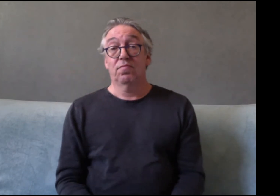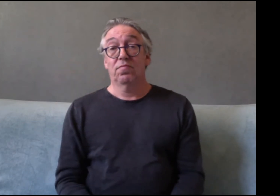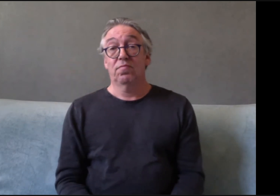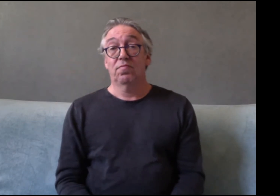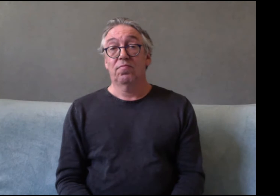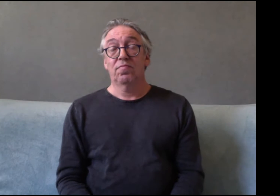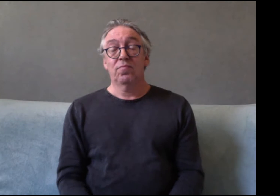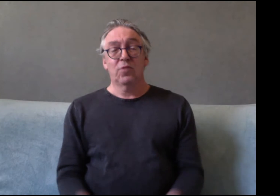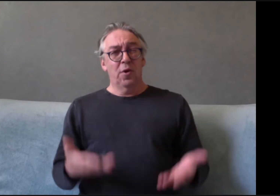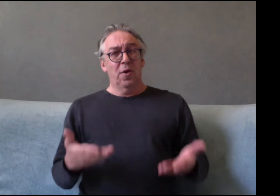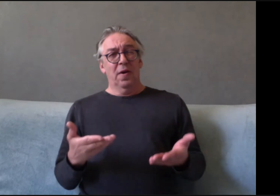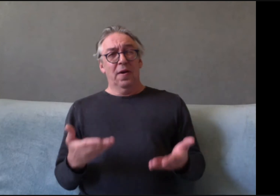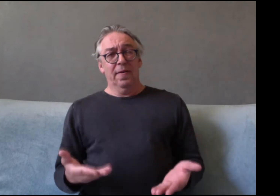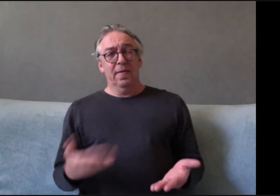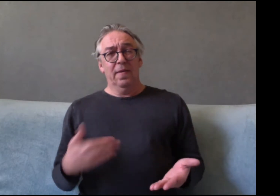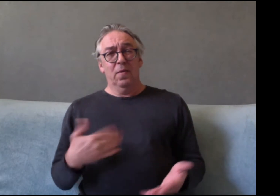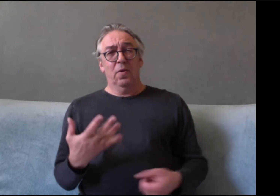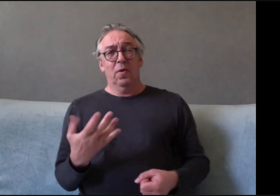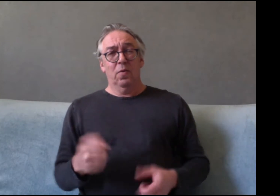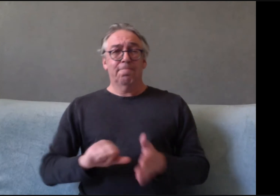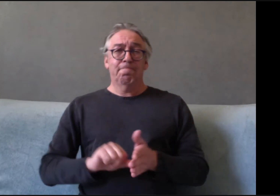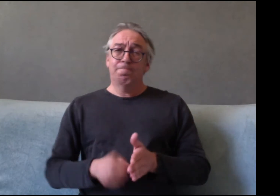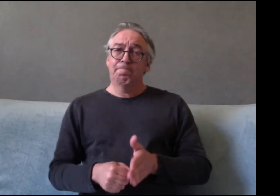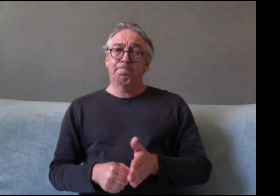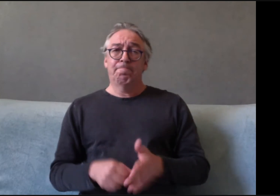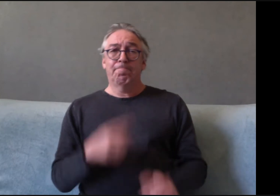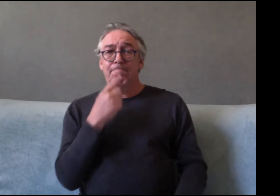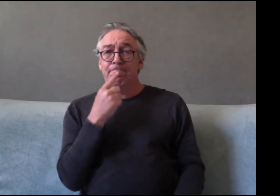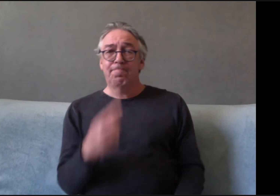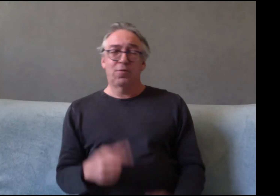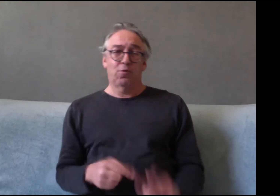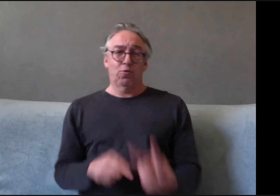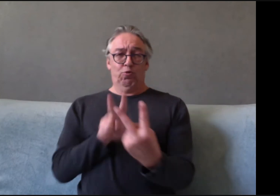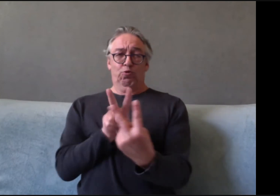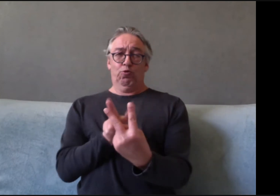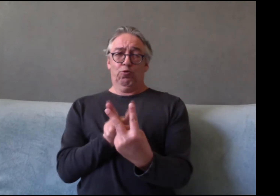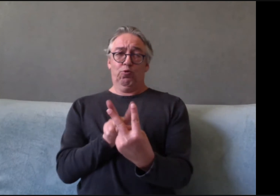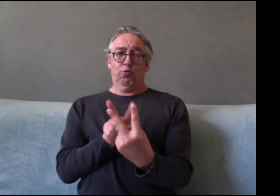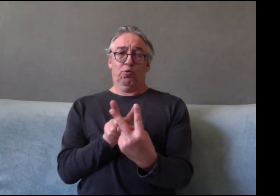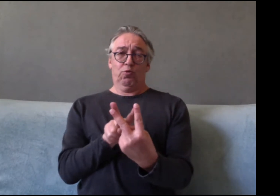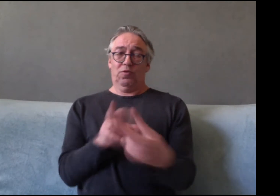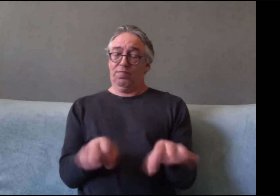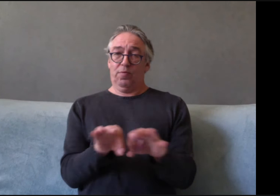because this is the highest level of violation of Human Rights.